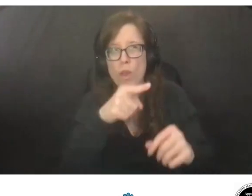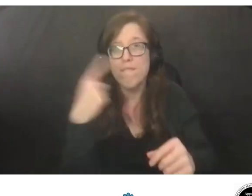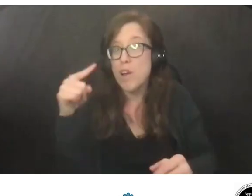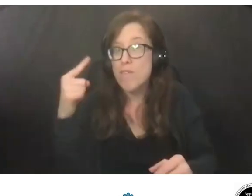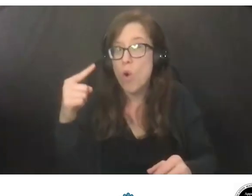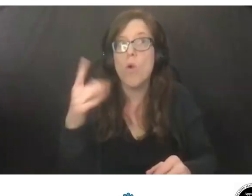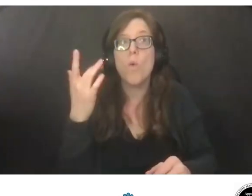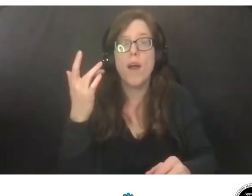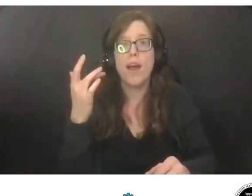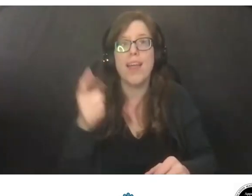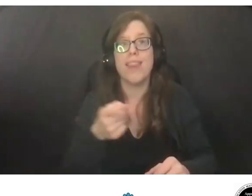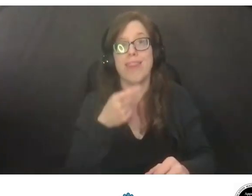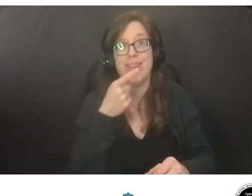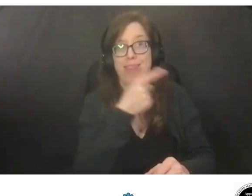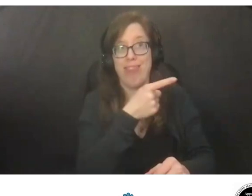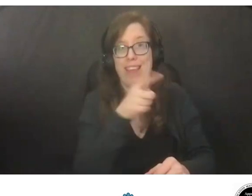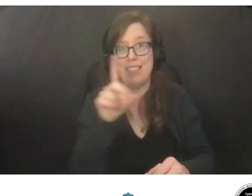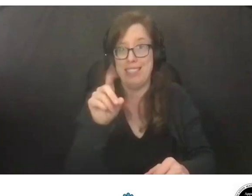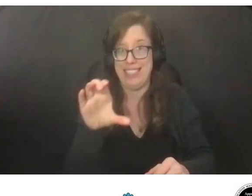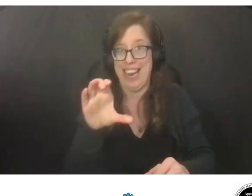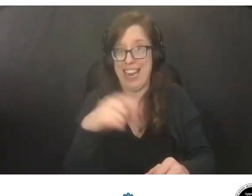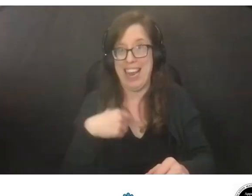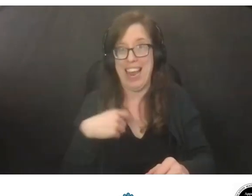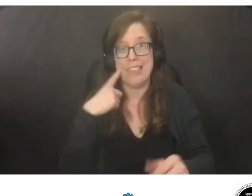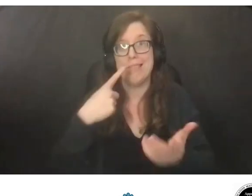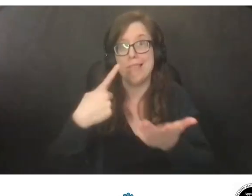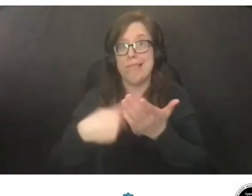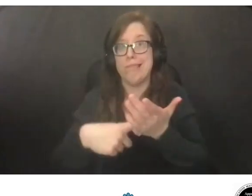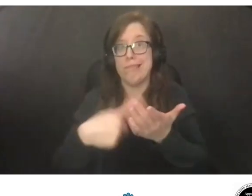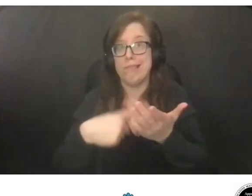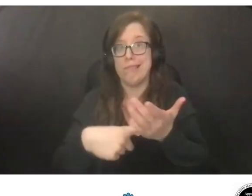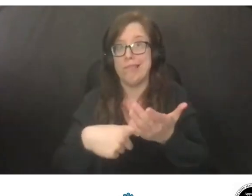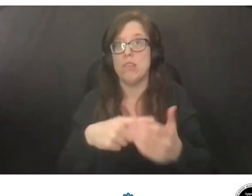there is because this document that I just walked you through